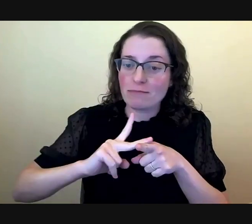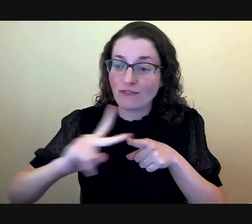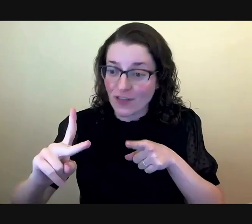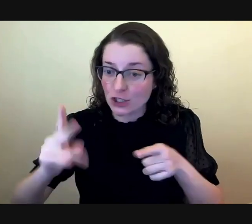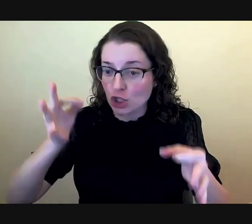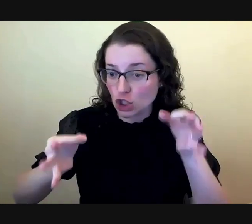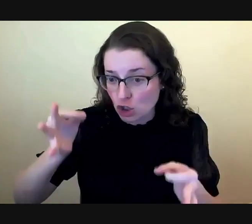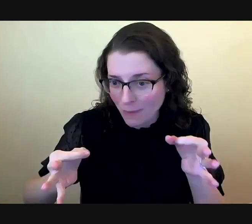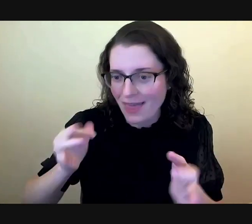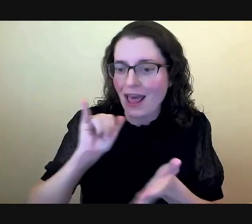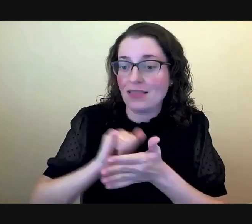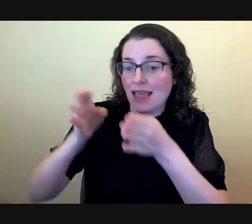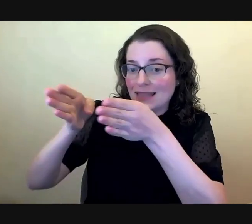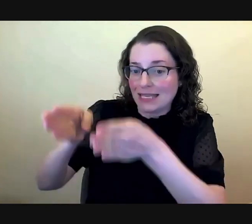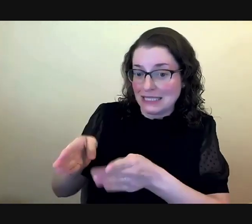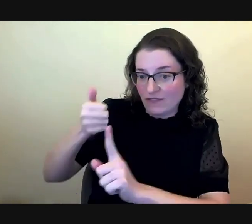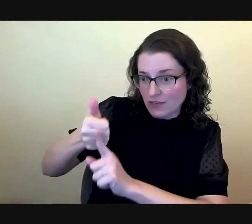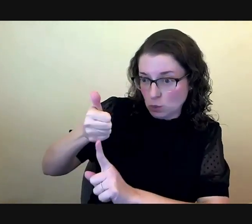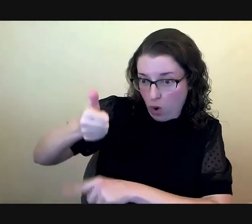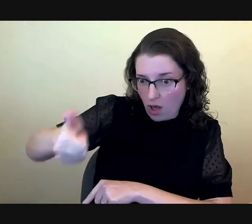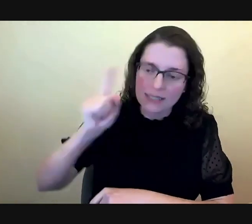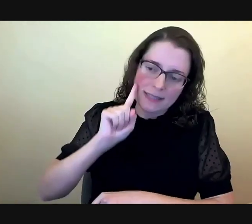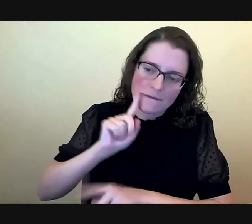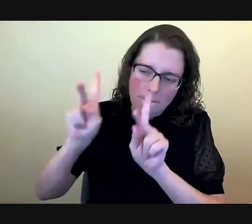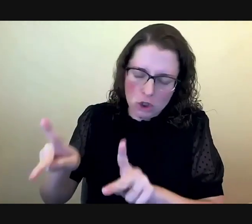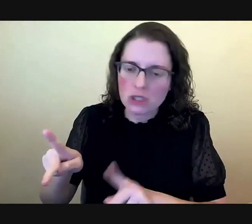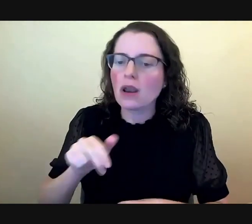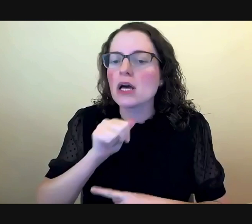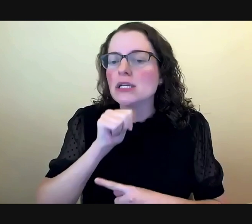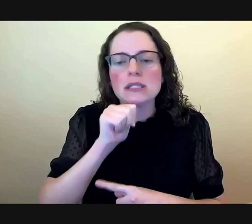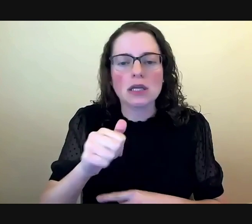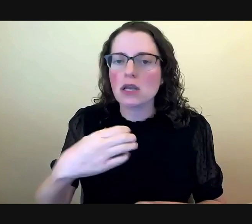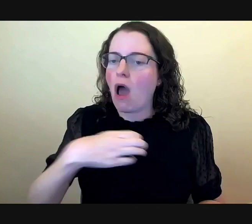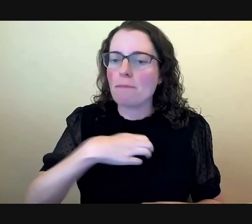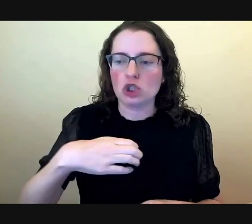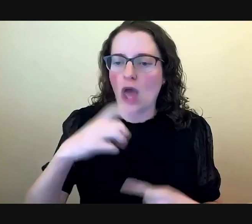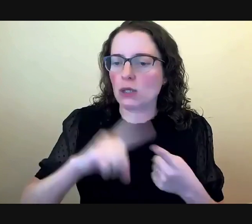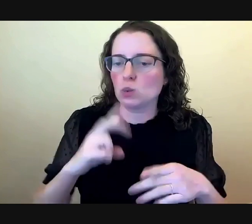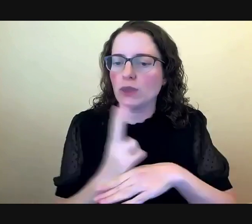on the consultation or what's happening with the individual, the deaf person in that scenario,